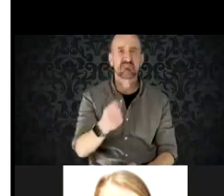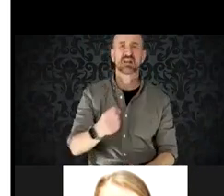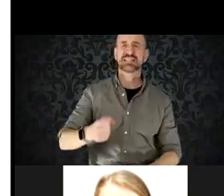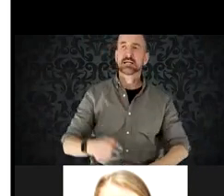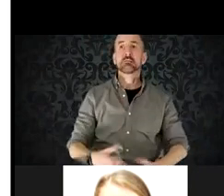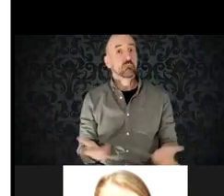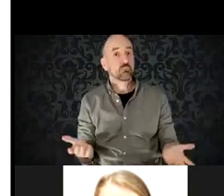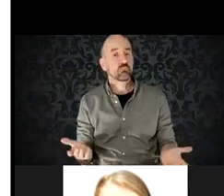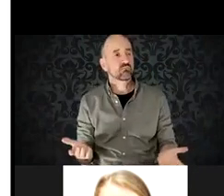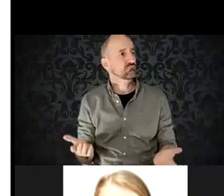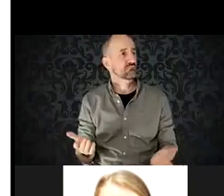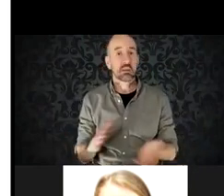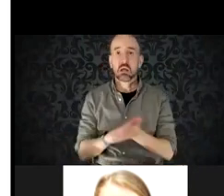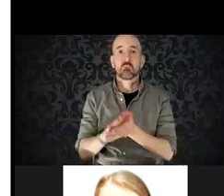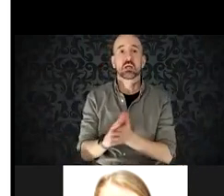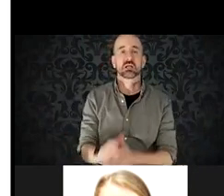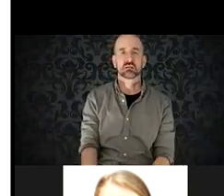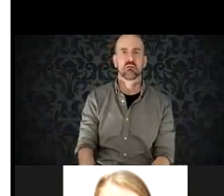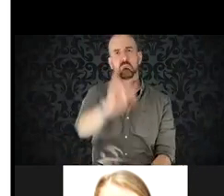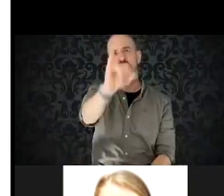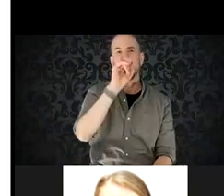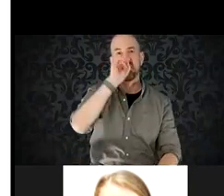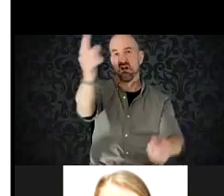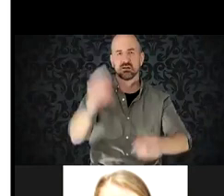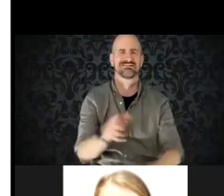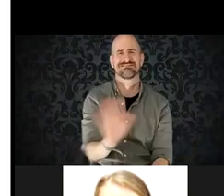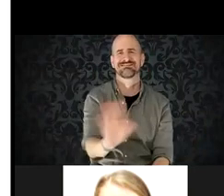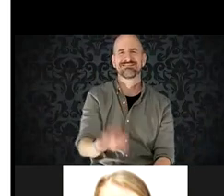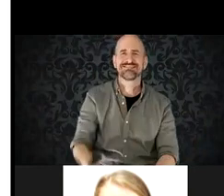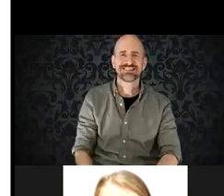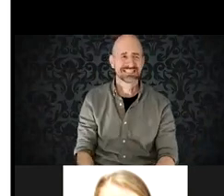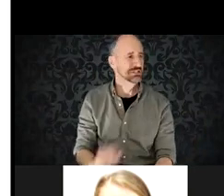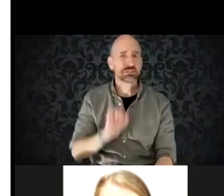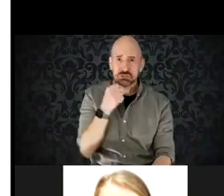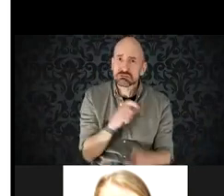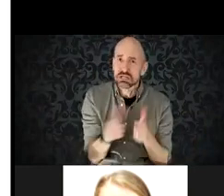selecting materials to use. If you love gardening, but your body is starting to ache a